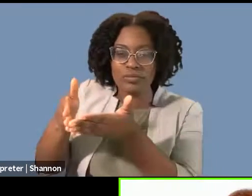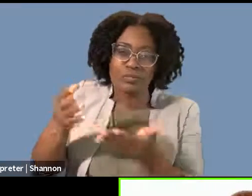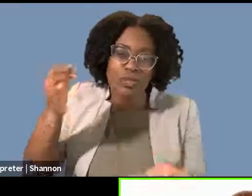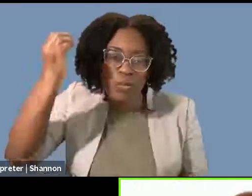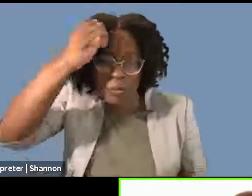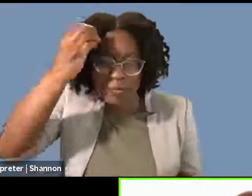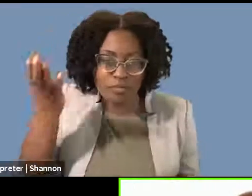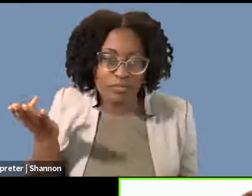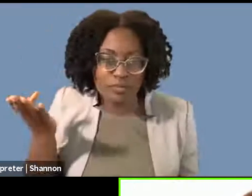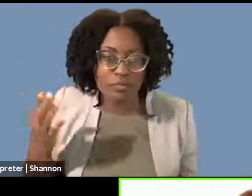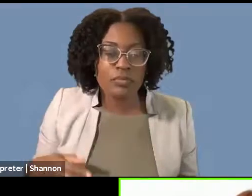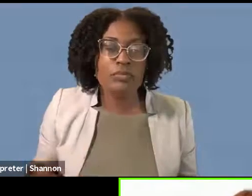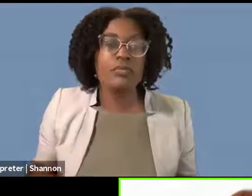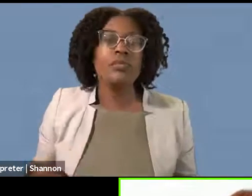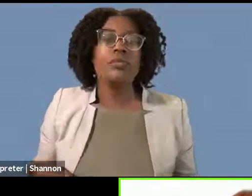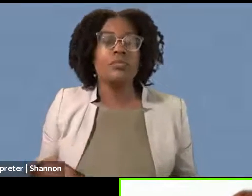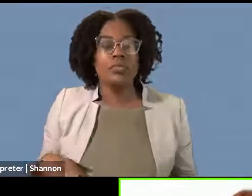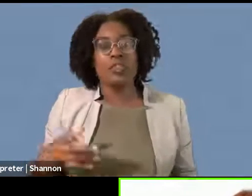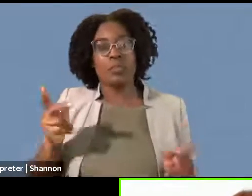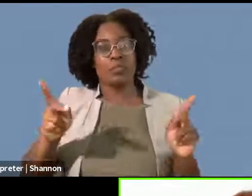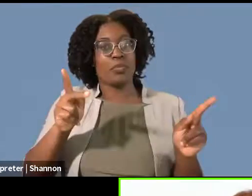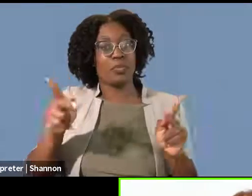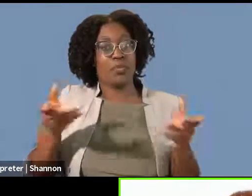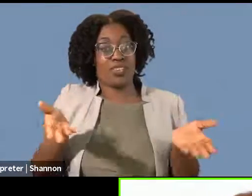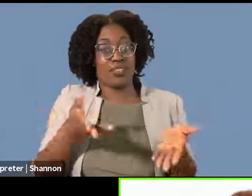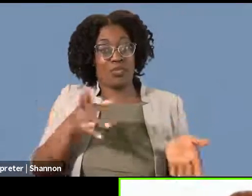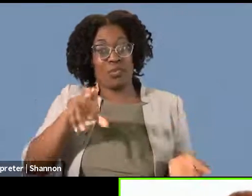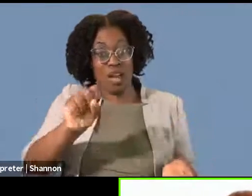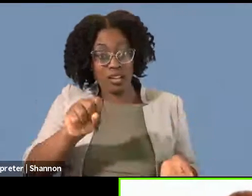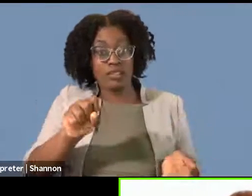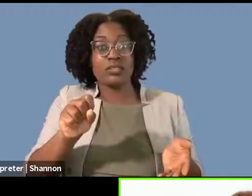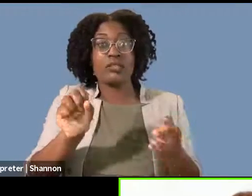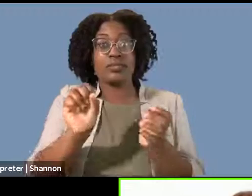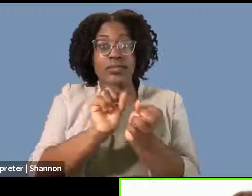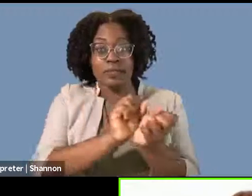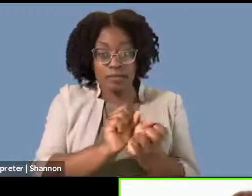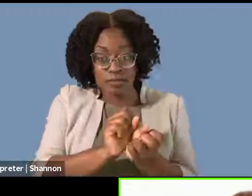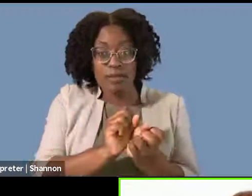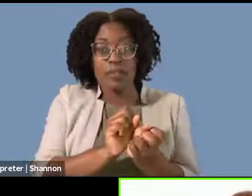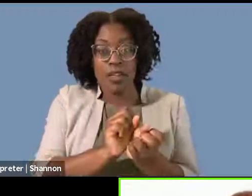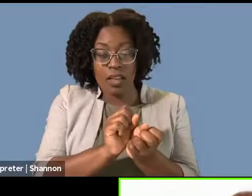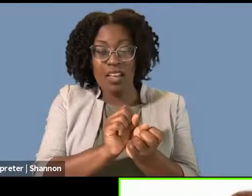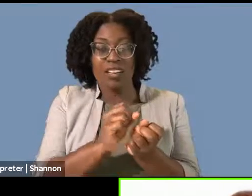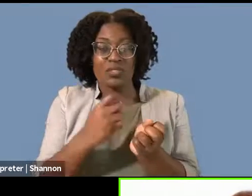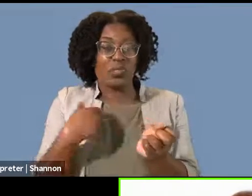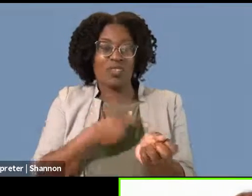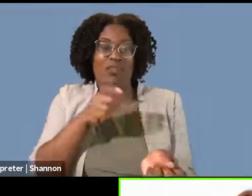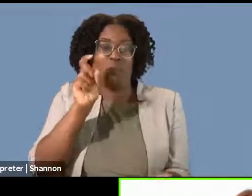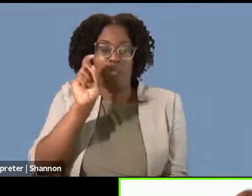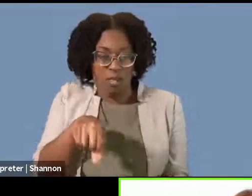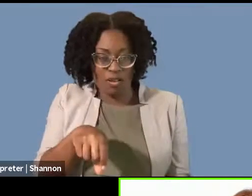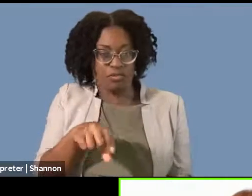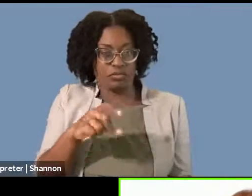people were enslaved here, and we have to. But I do think that it should be a more global